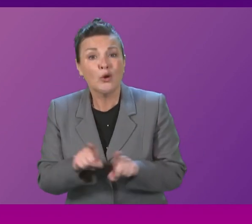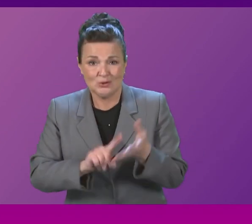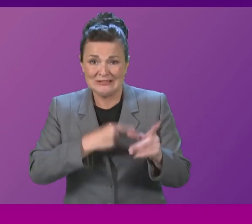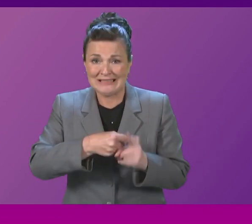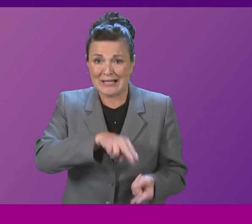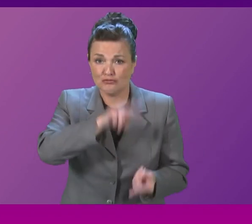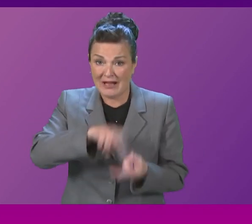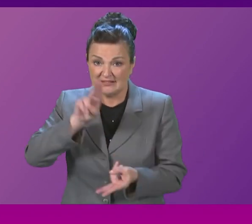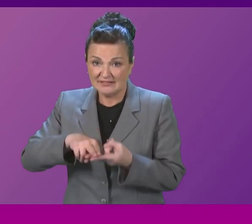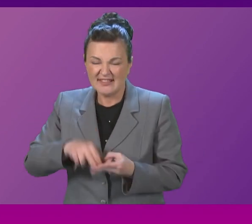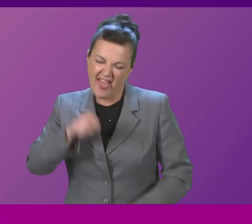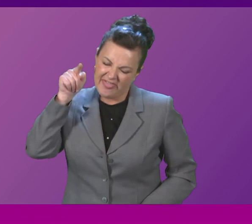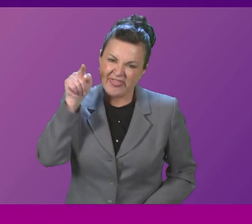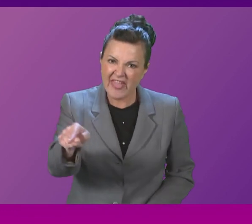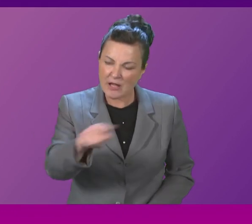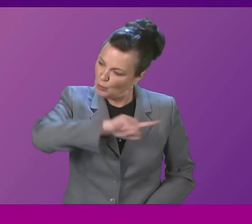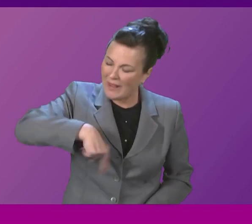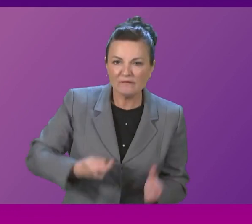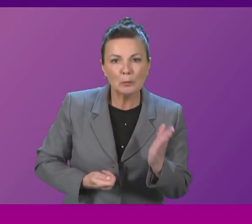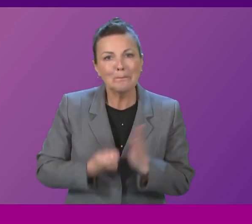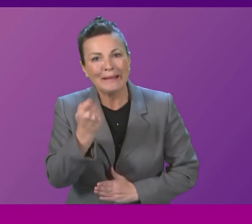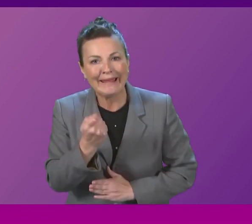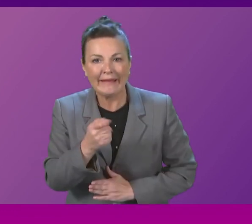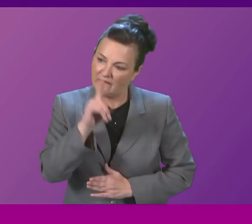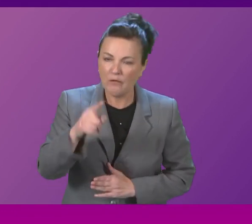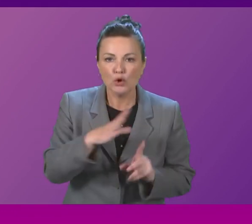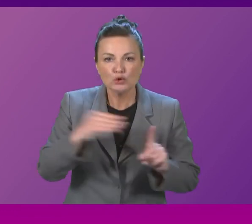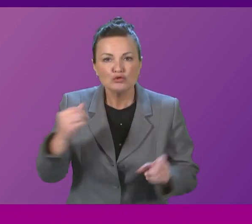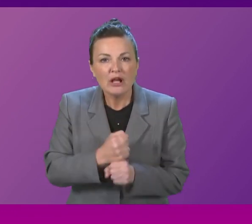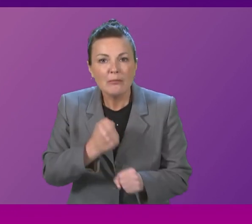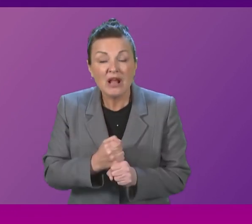That is the price of a Tory Government, and that is why an increasing number of people